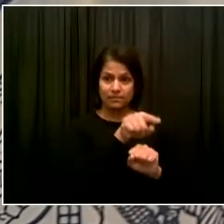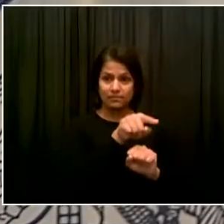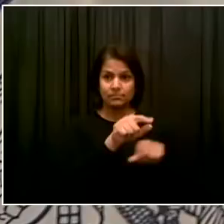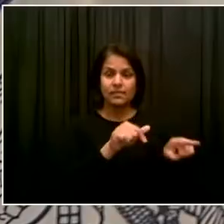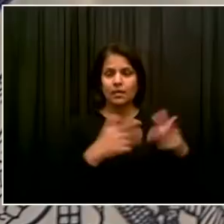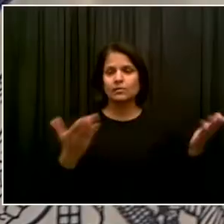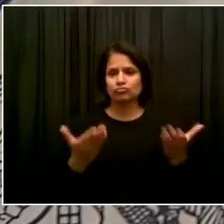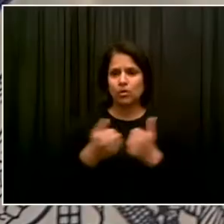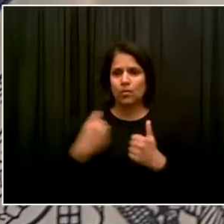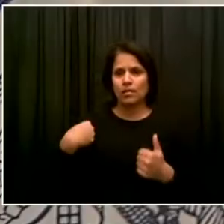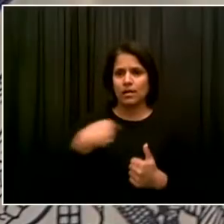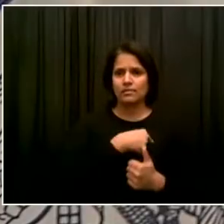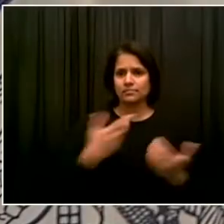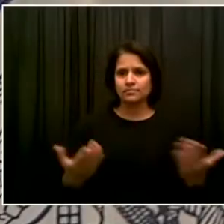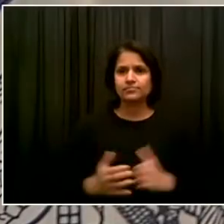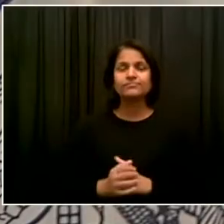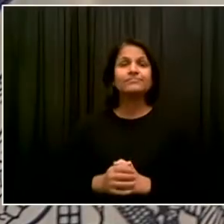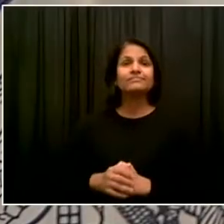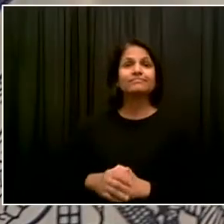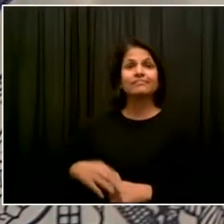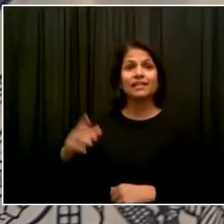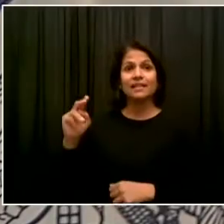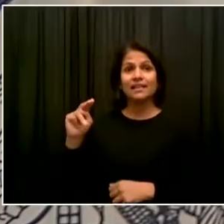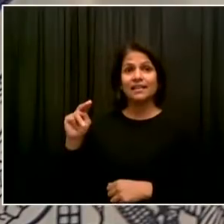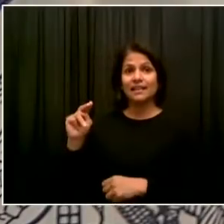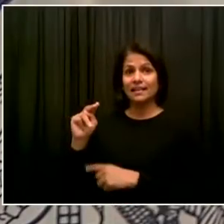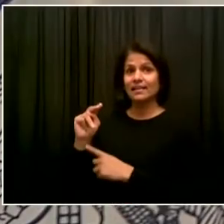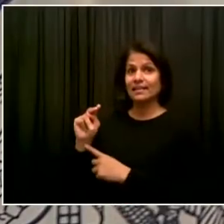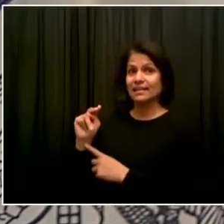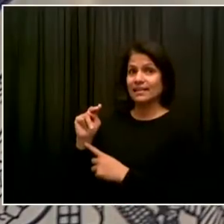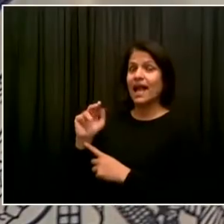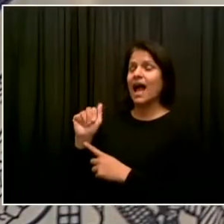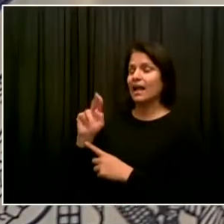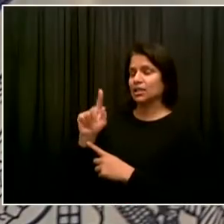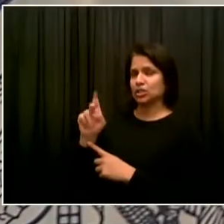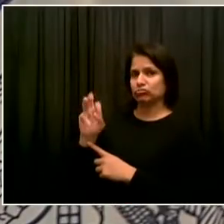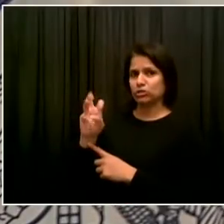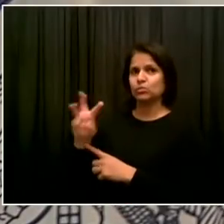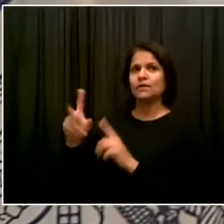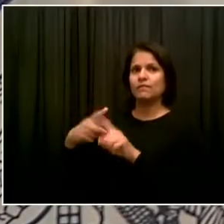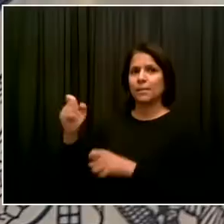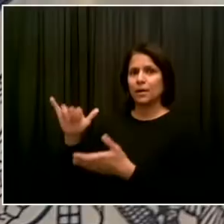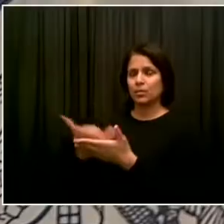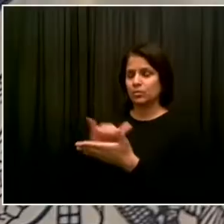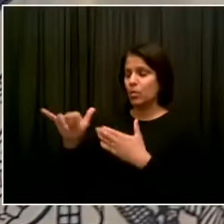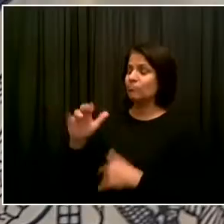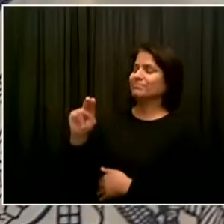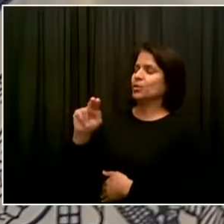DIRTOECR NEW YORK CITY TESTING. THE FIRST